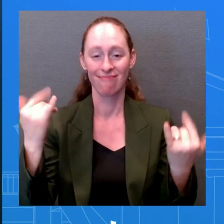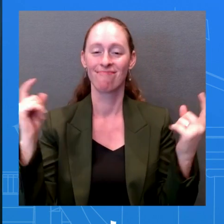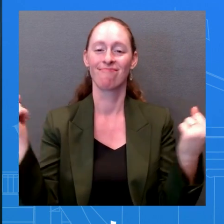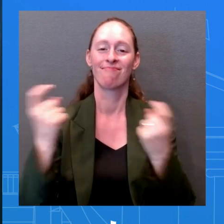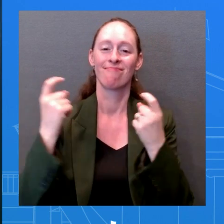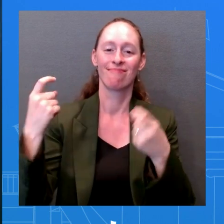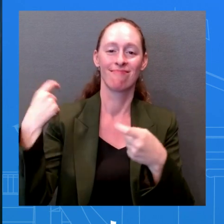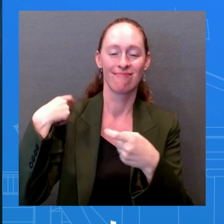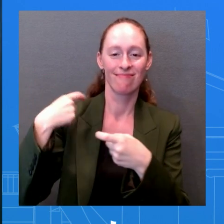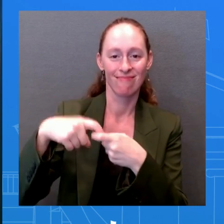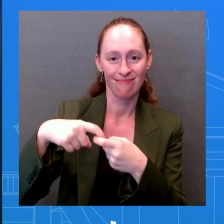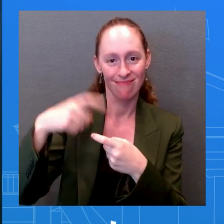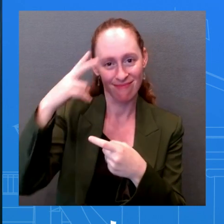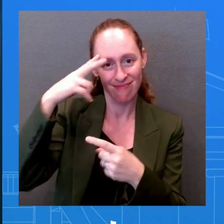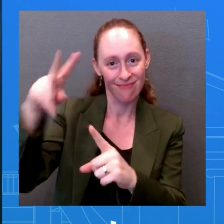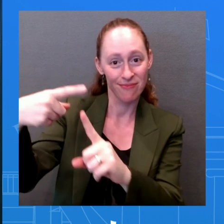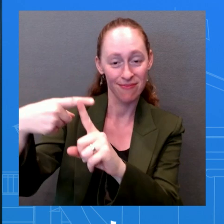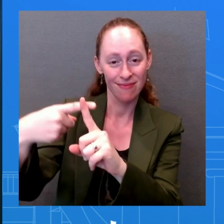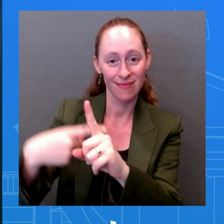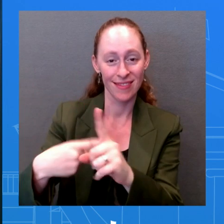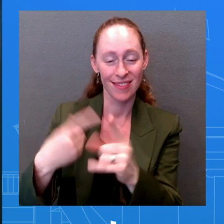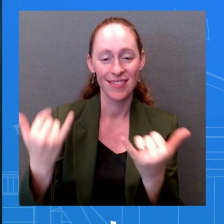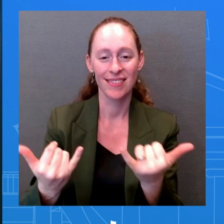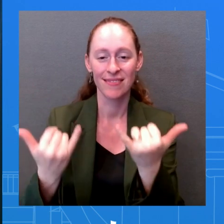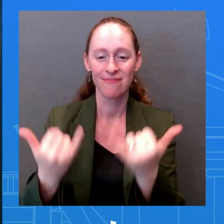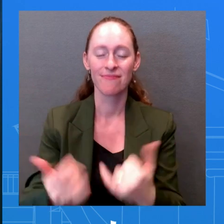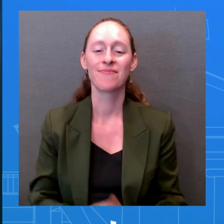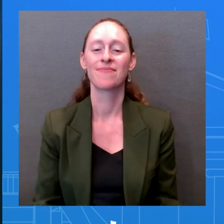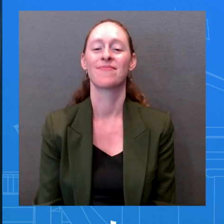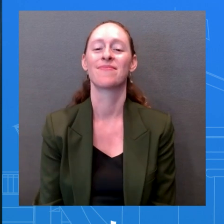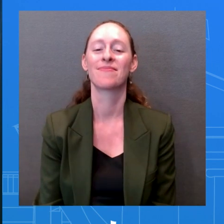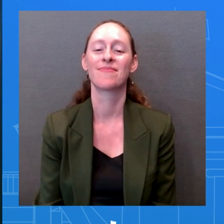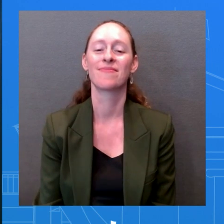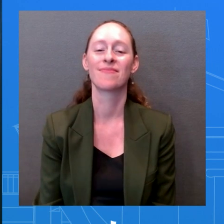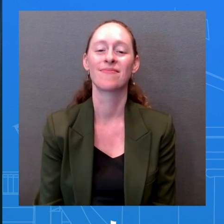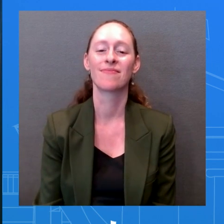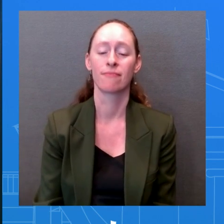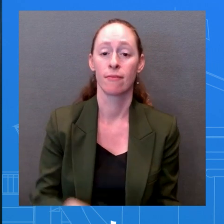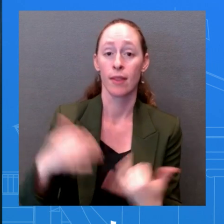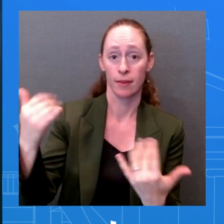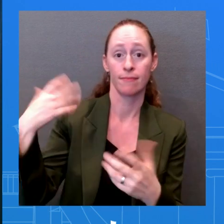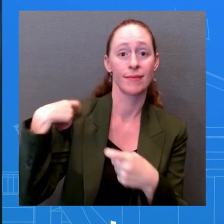She is the White House Hispanic Media Director. Just to give you a little bit on Luisana's background: